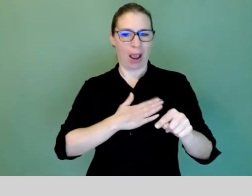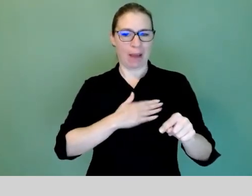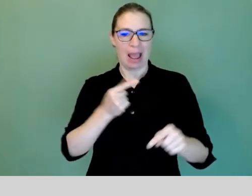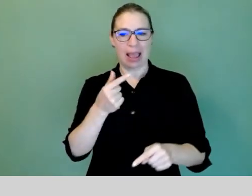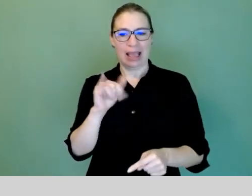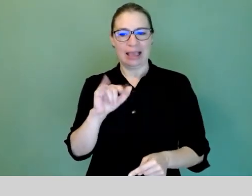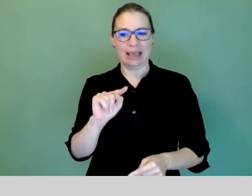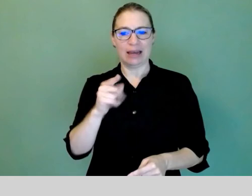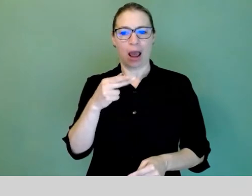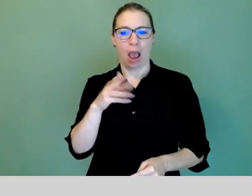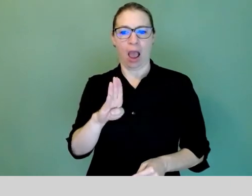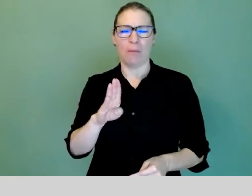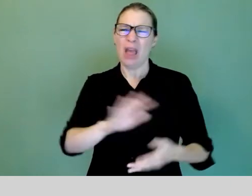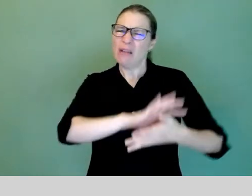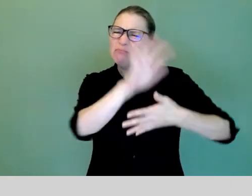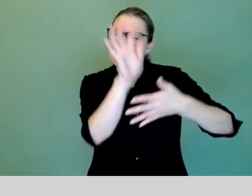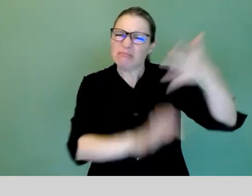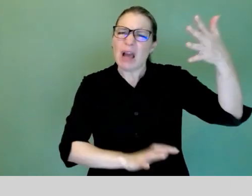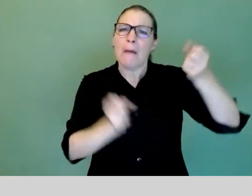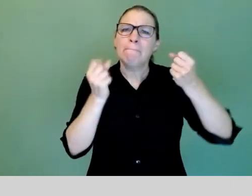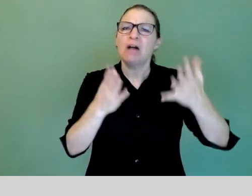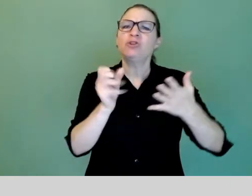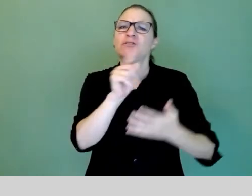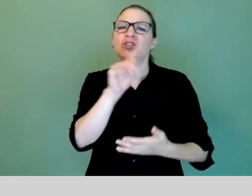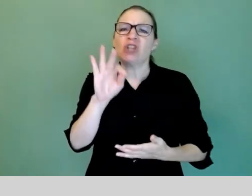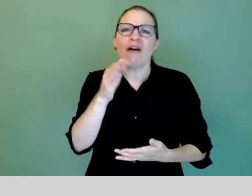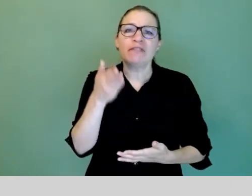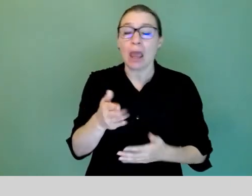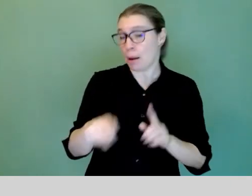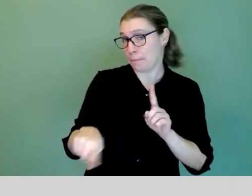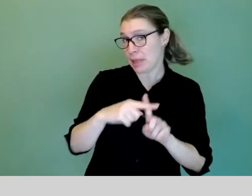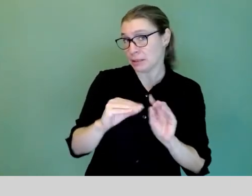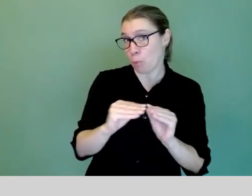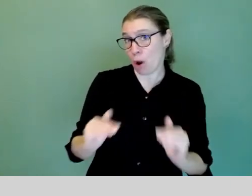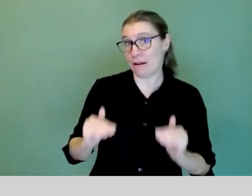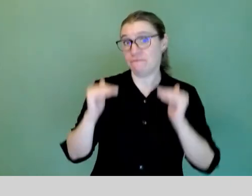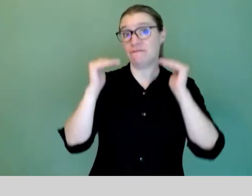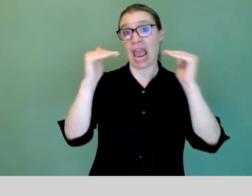There's a bunch of stuff in there, including some more advanced tricks using things like metaclasses